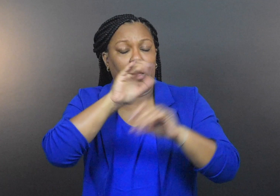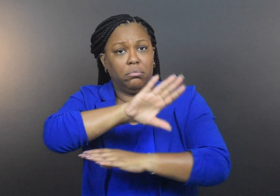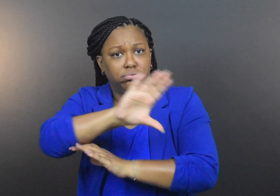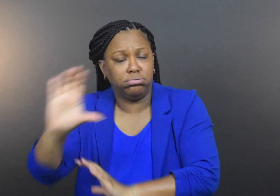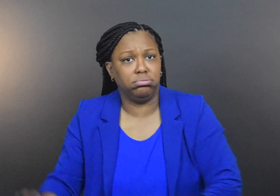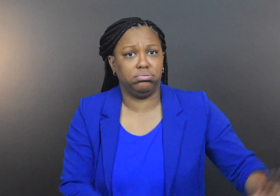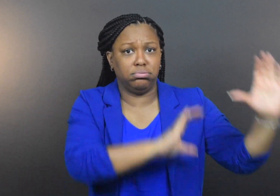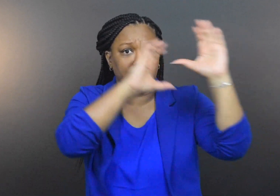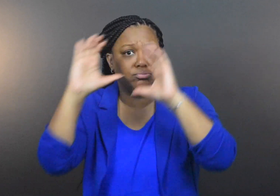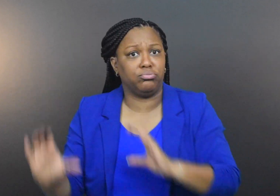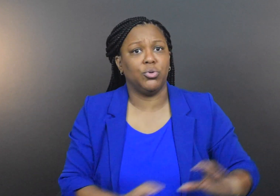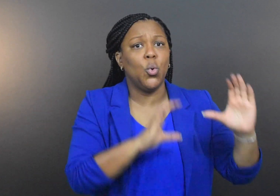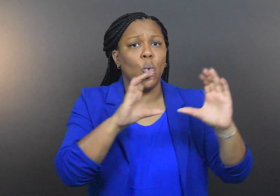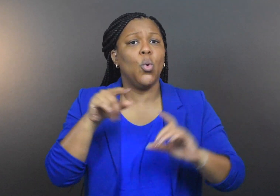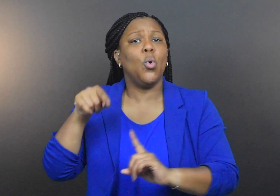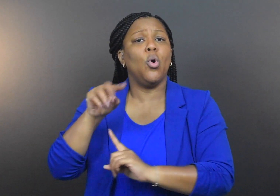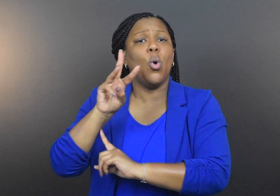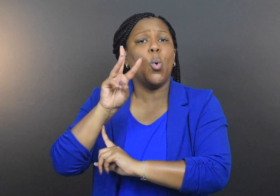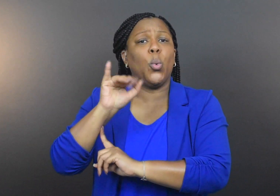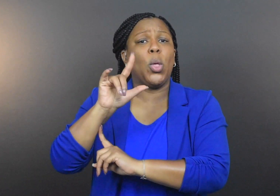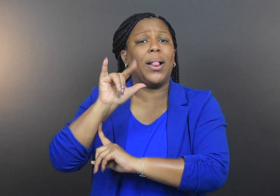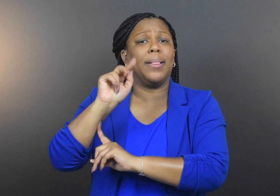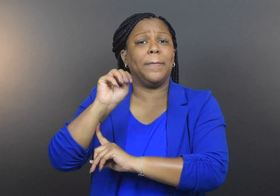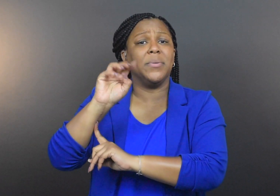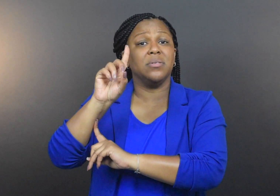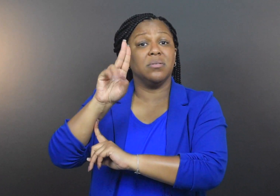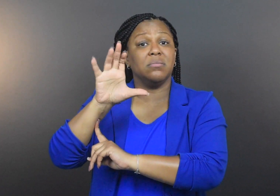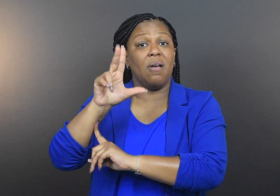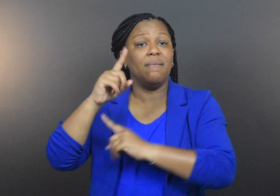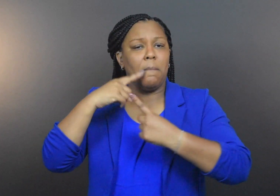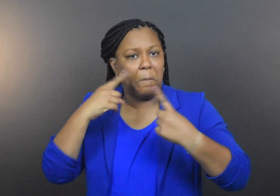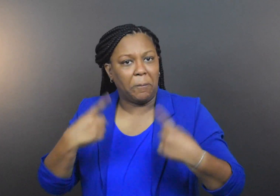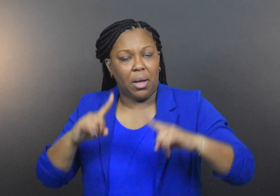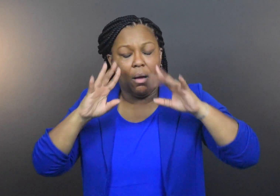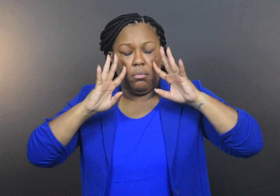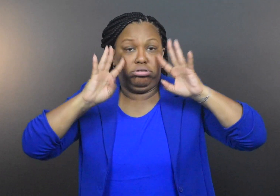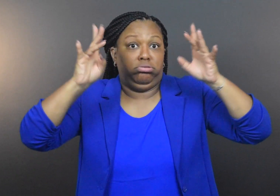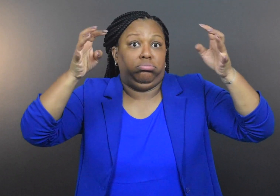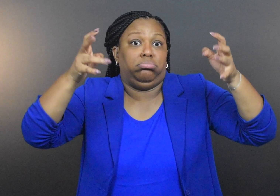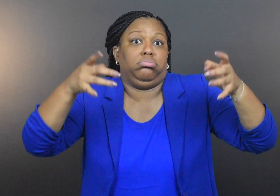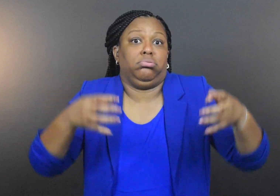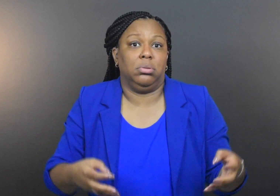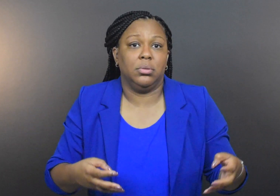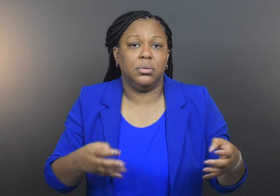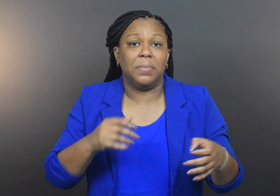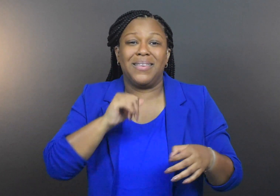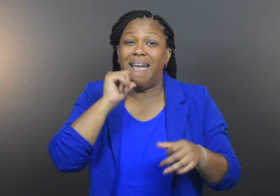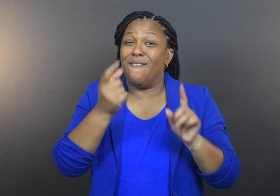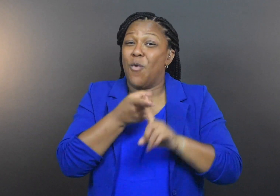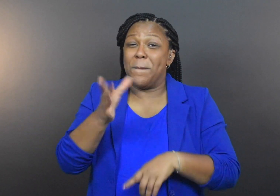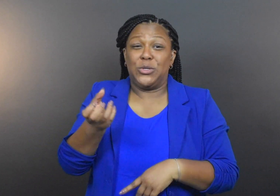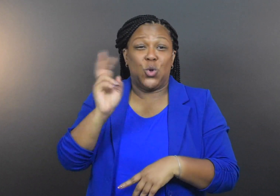William Duck finally teared up – but not from his own exhaustion.